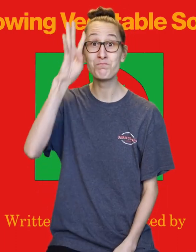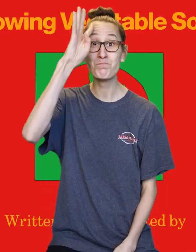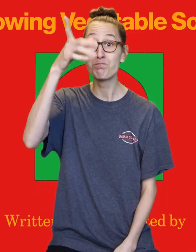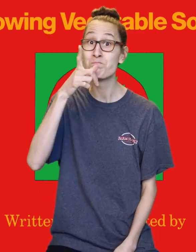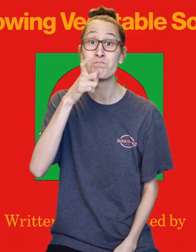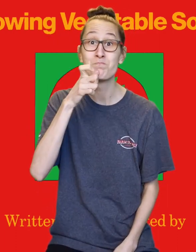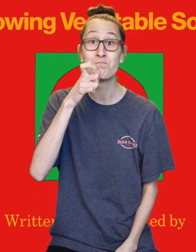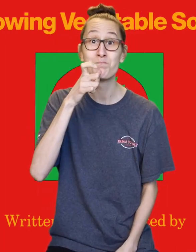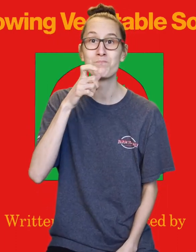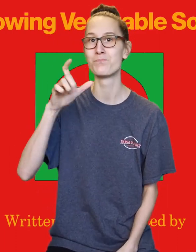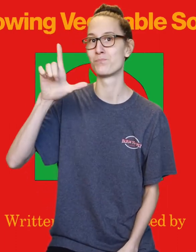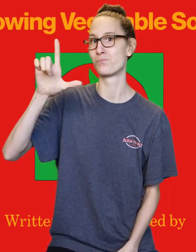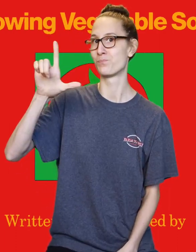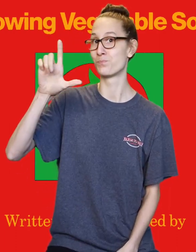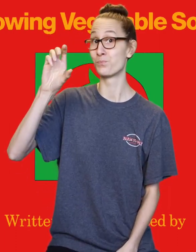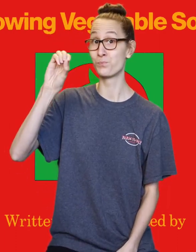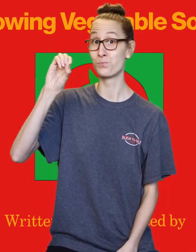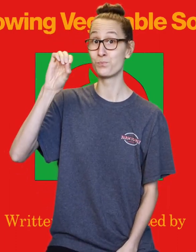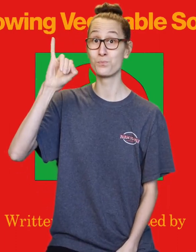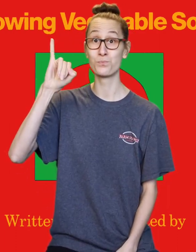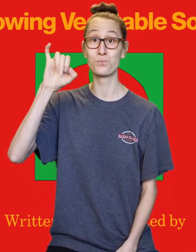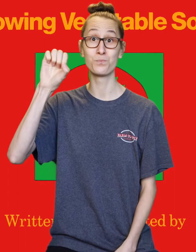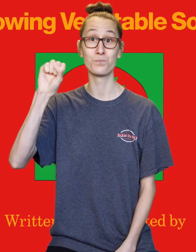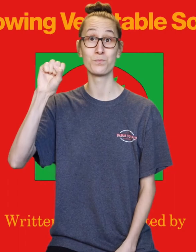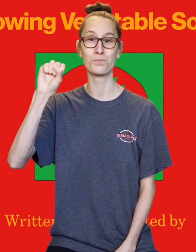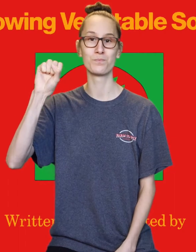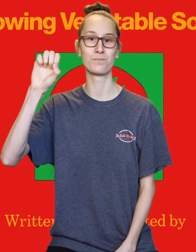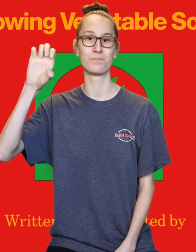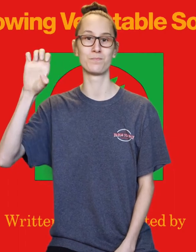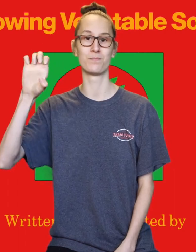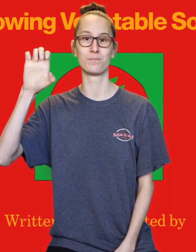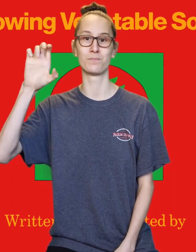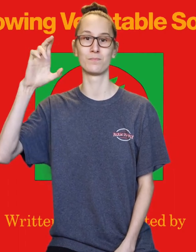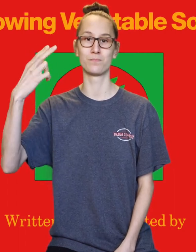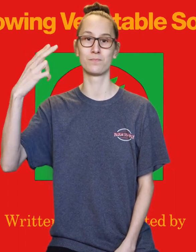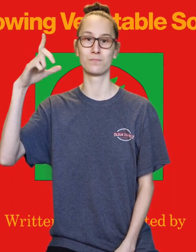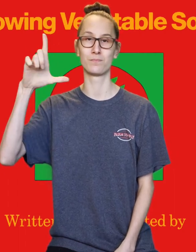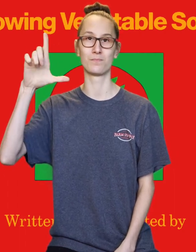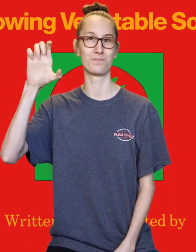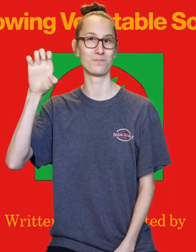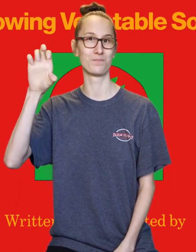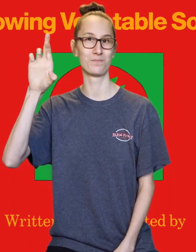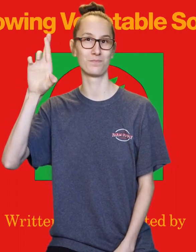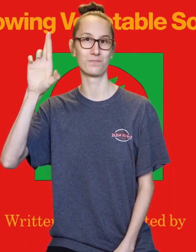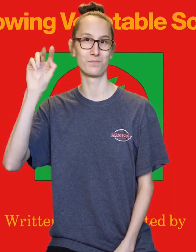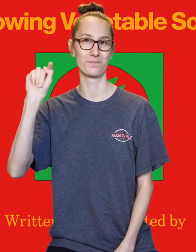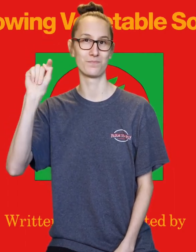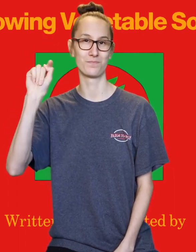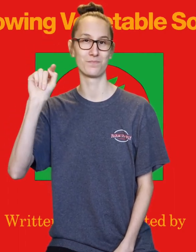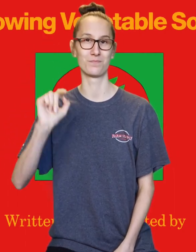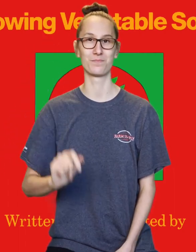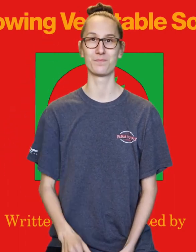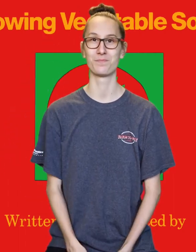By Lois Ehlert